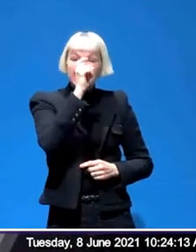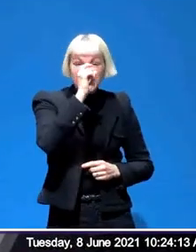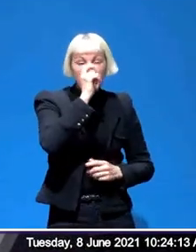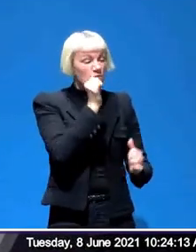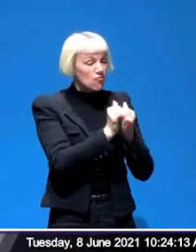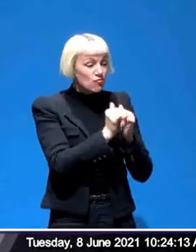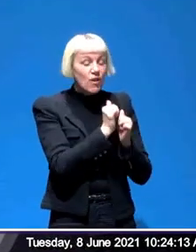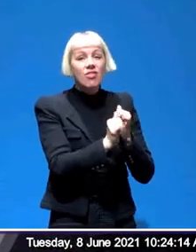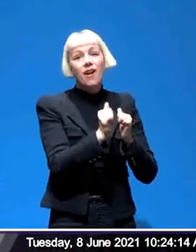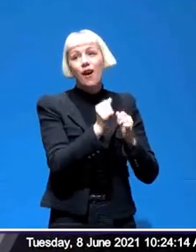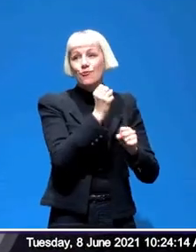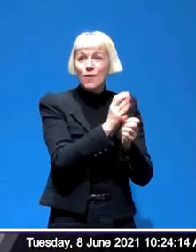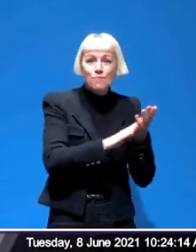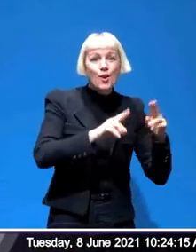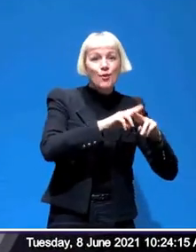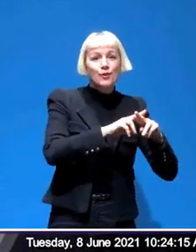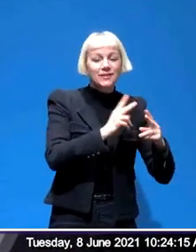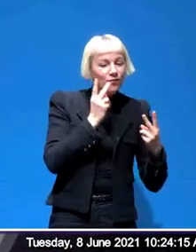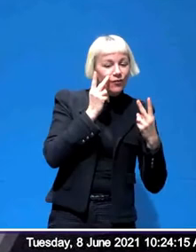and sometimes his grandparents have made sure they have taken him out